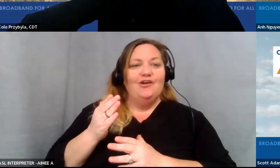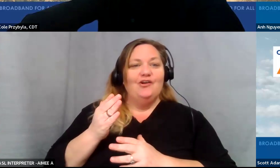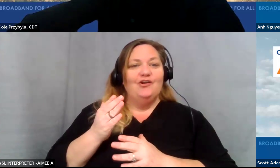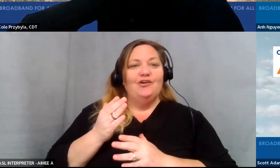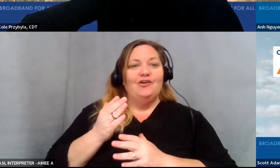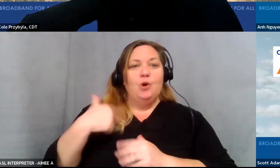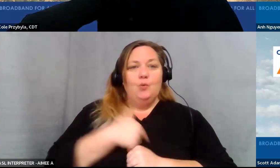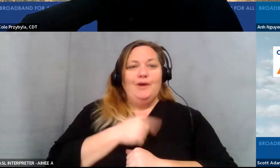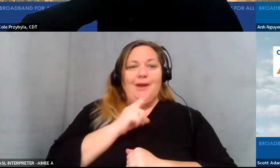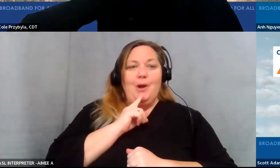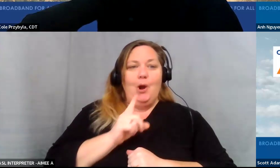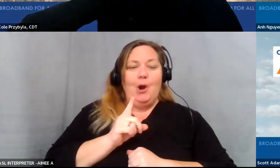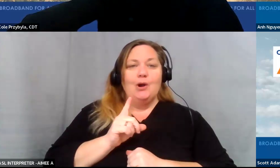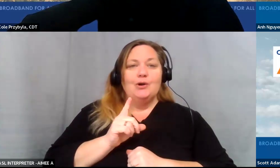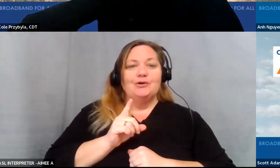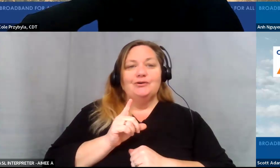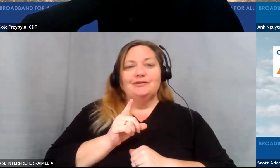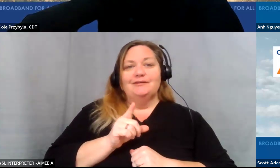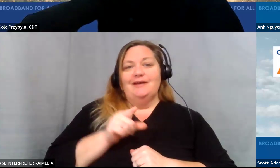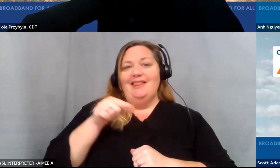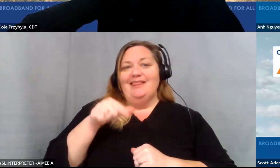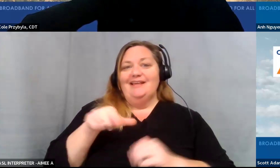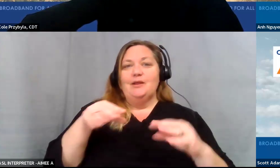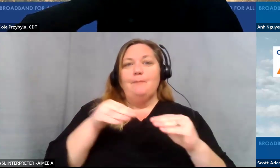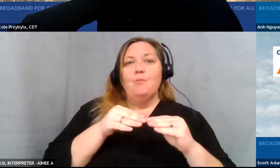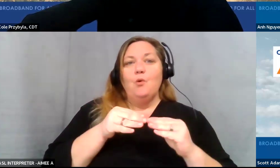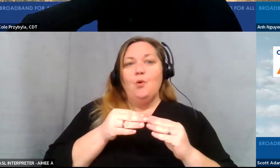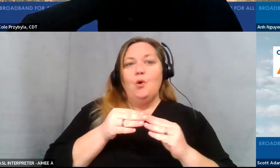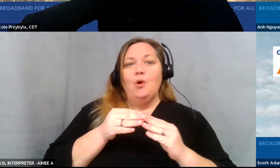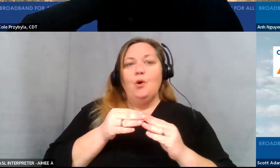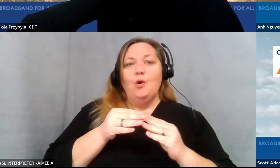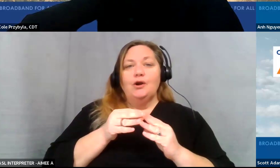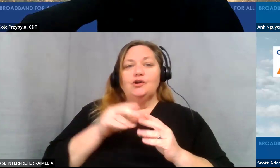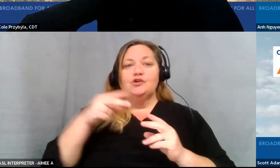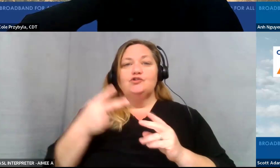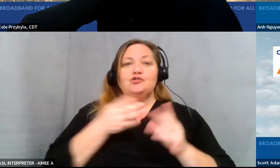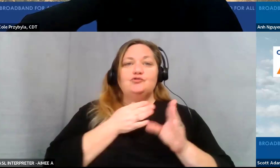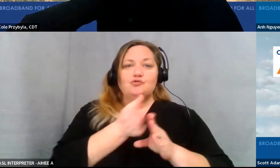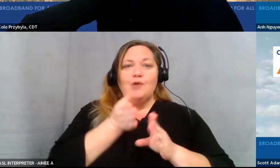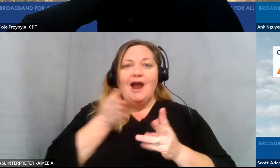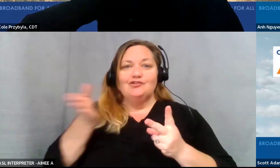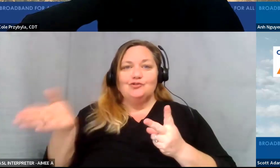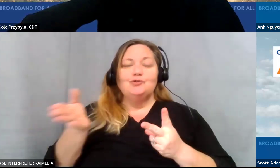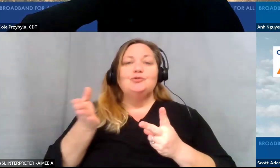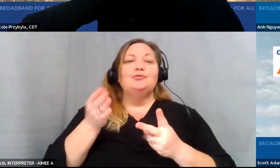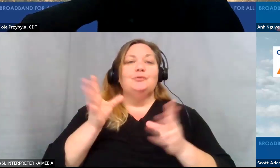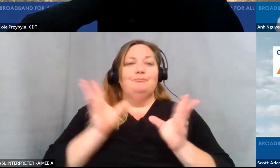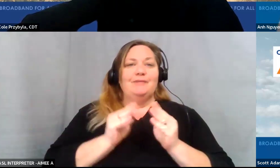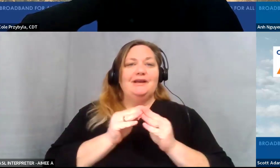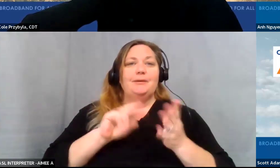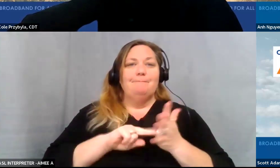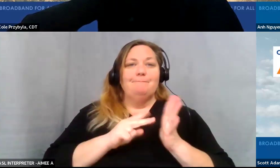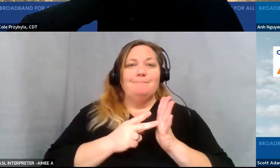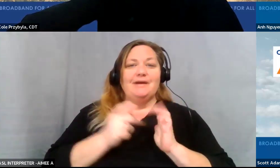we are, this is a more bi-directional meeting, meaning all participants have access to both video